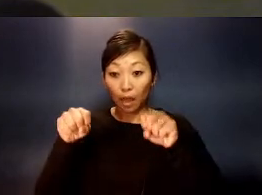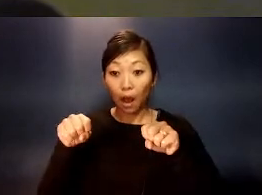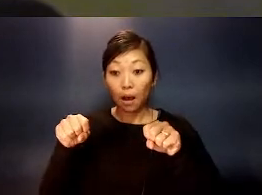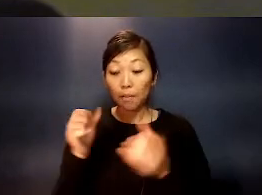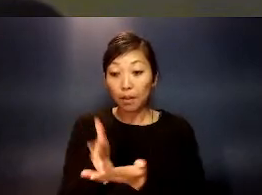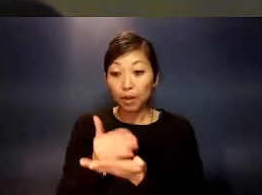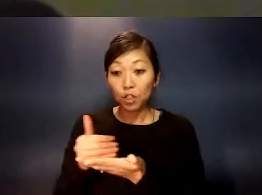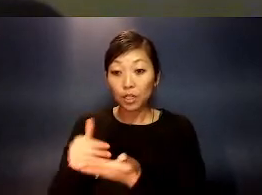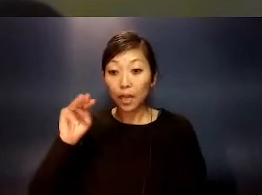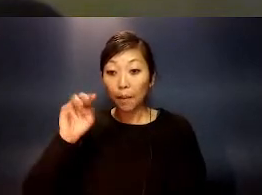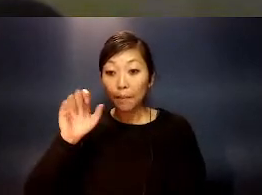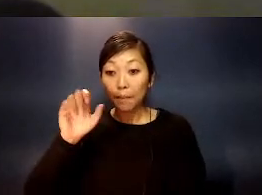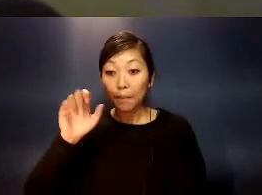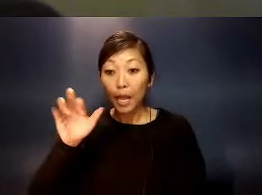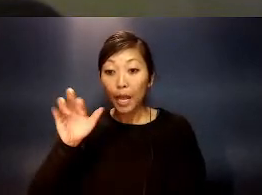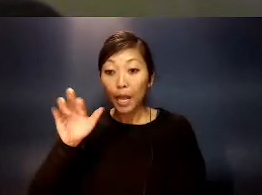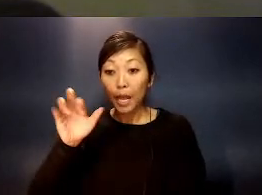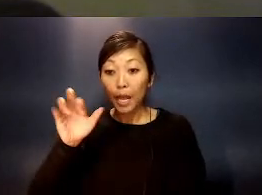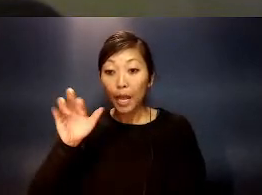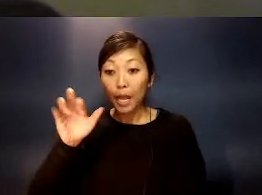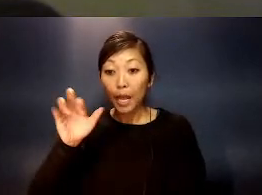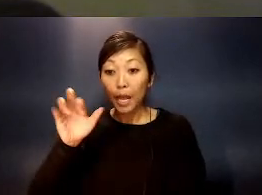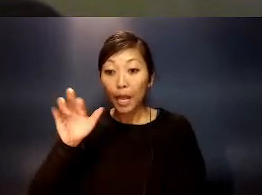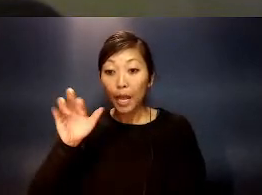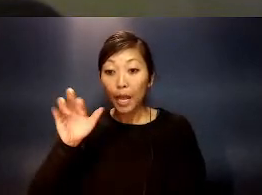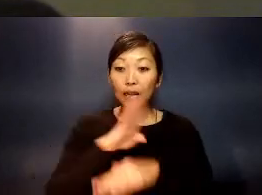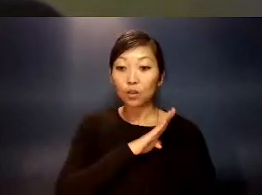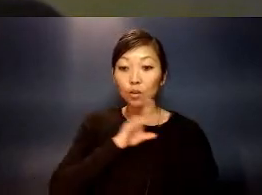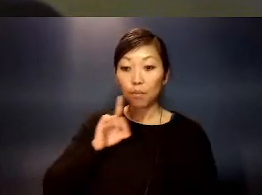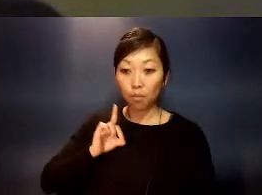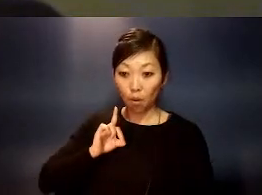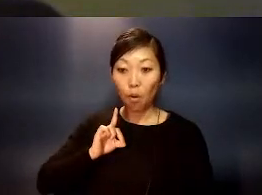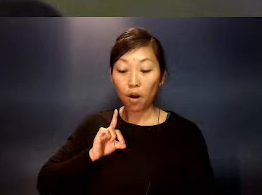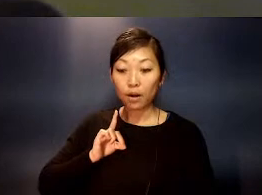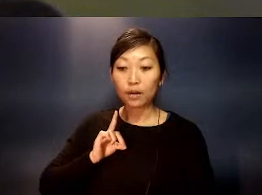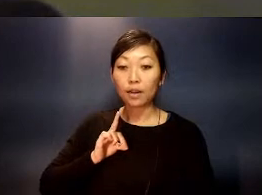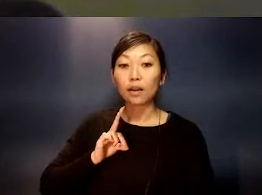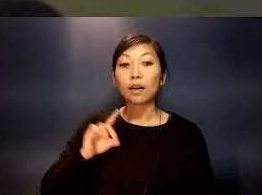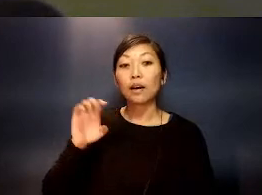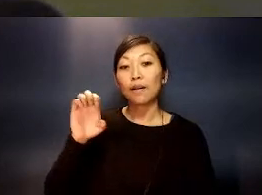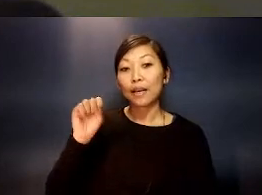PROPERTY TAXES THAT CAN BE COLLECTED IN THE NEXT YEAR. AND THEN THE BUDGET COMES TO THE CITY COUNCIL FOR